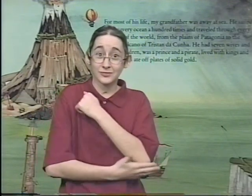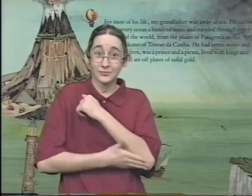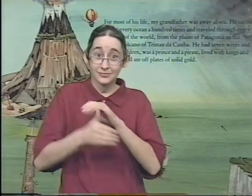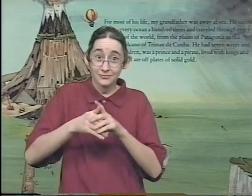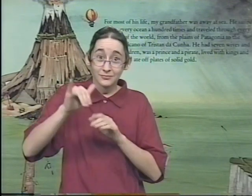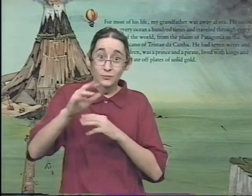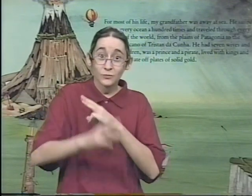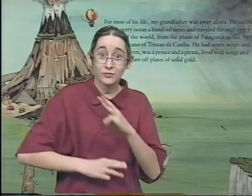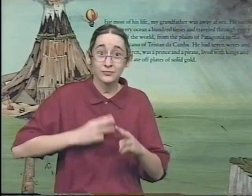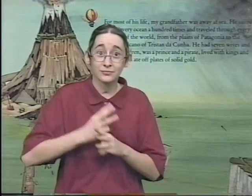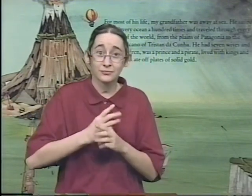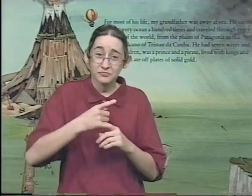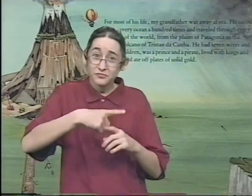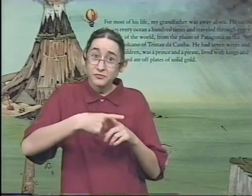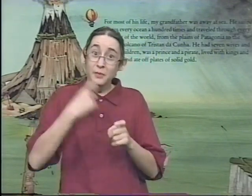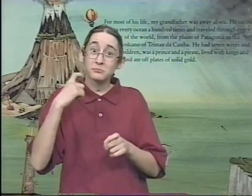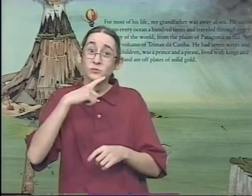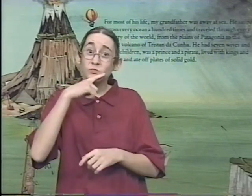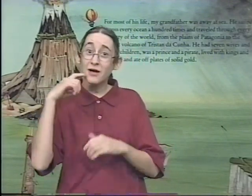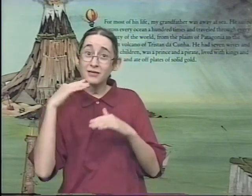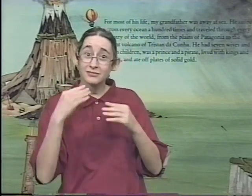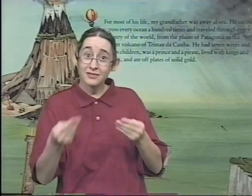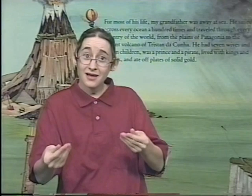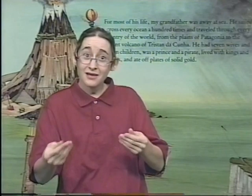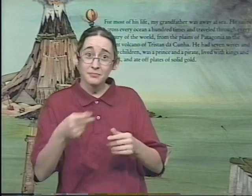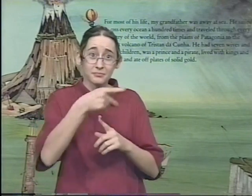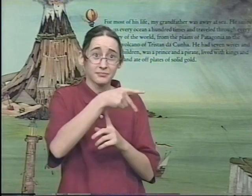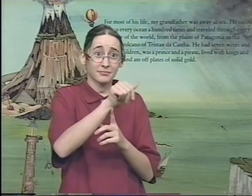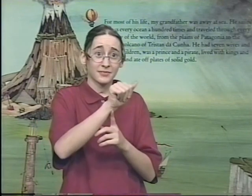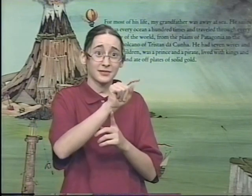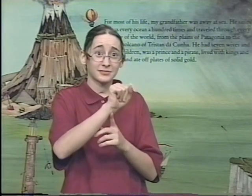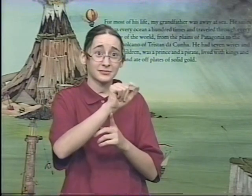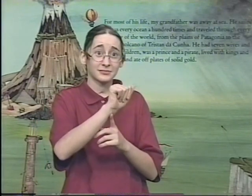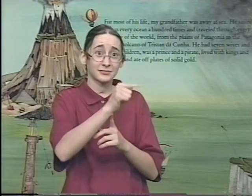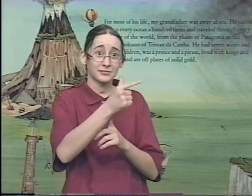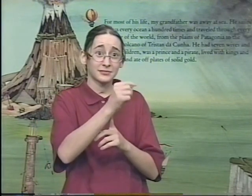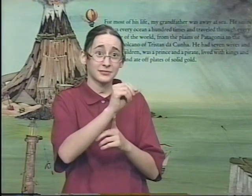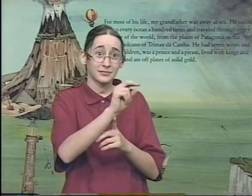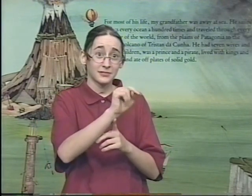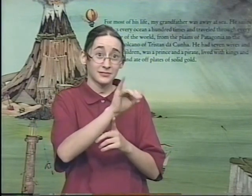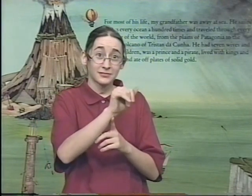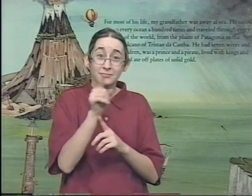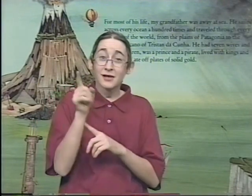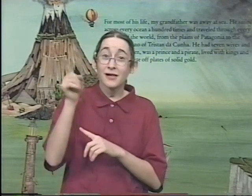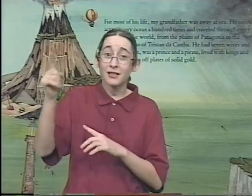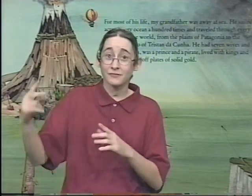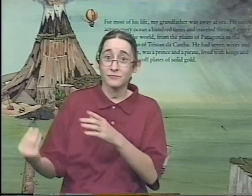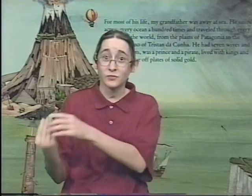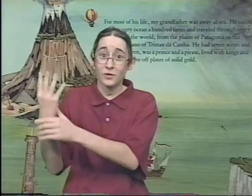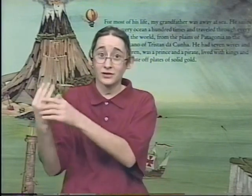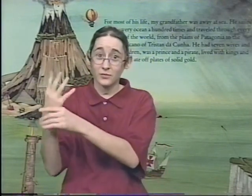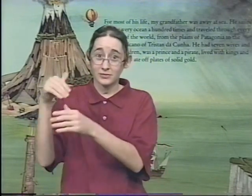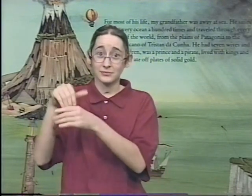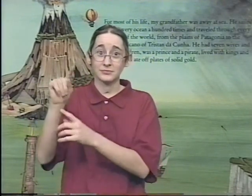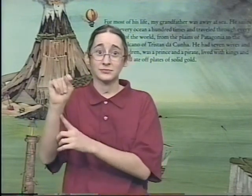and traveled through every country of the world, from the plains of Patagonia to the distant volcano